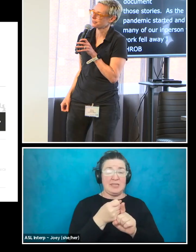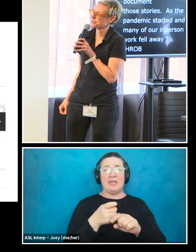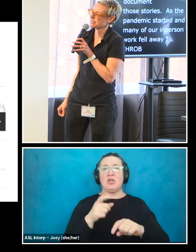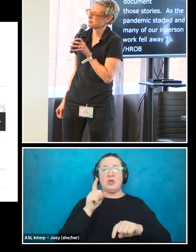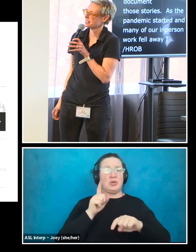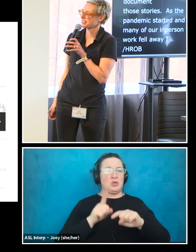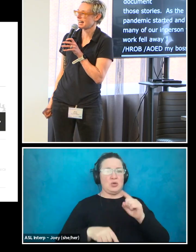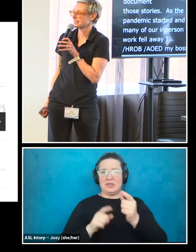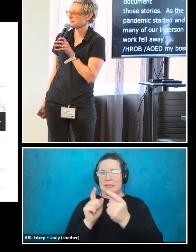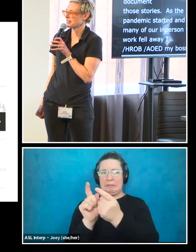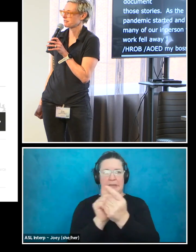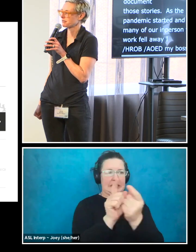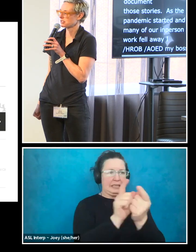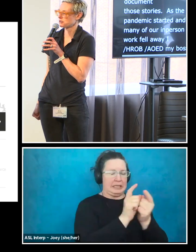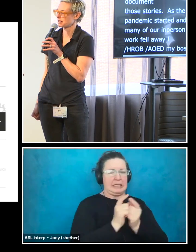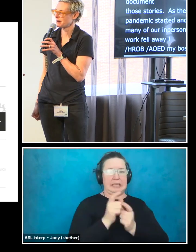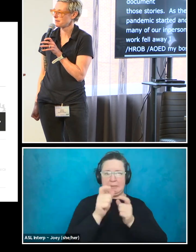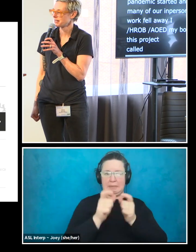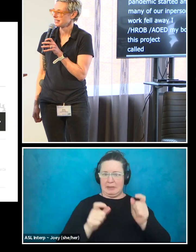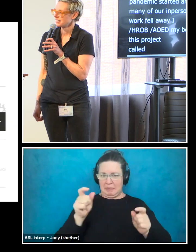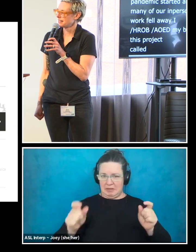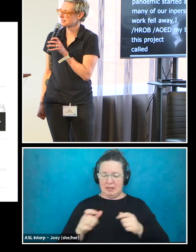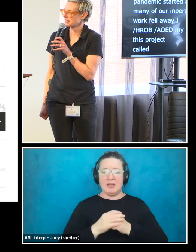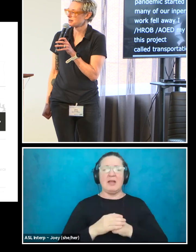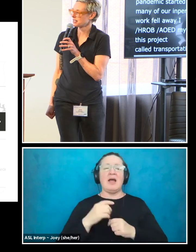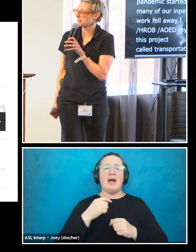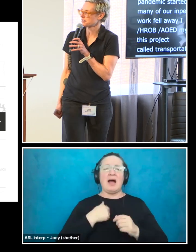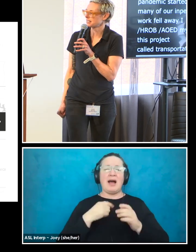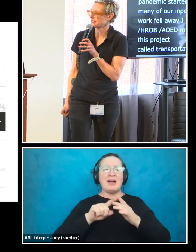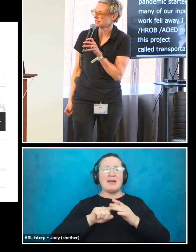called the transportation access for everyone story map. And this image on the screen is an